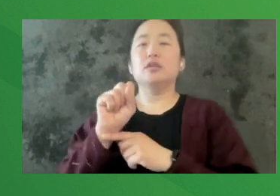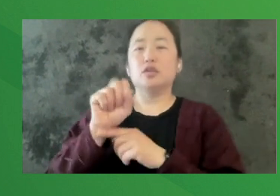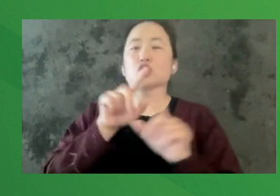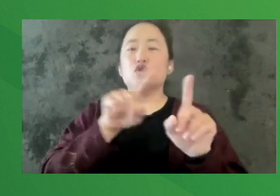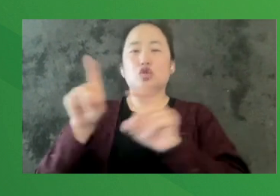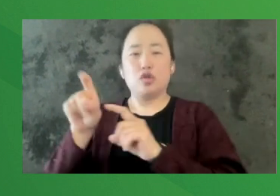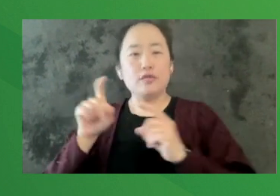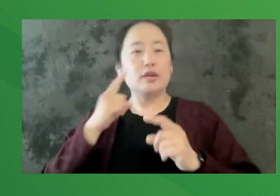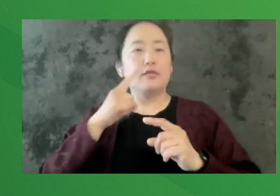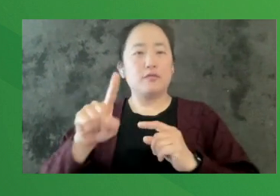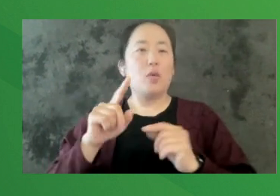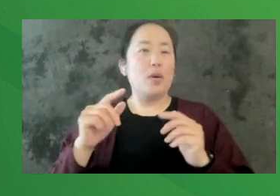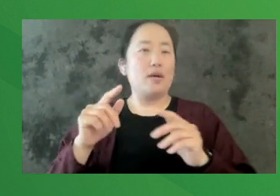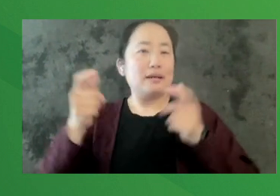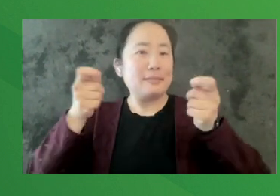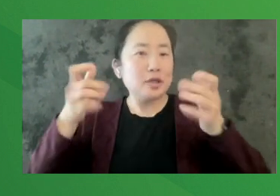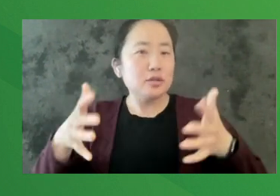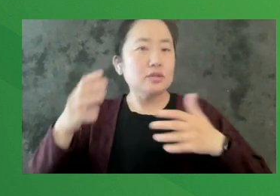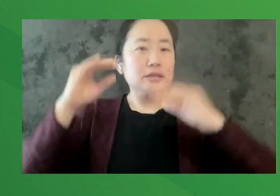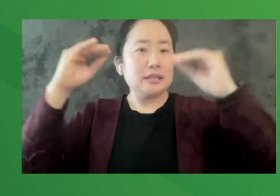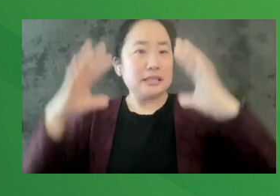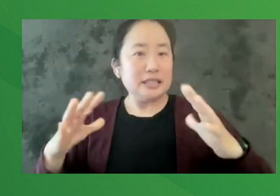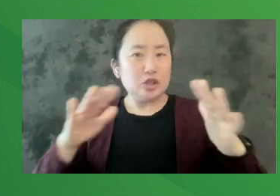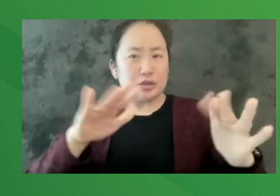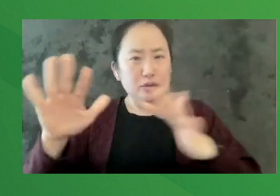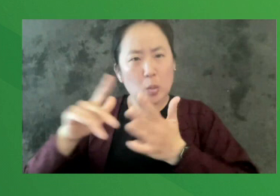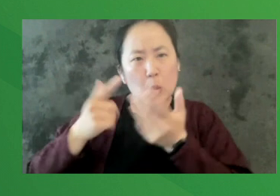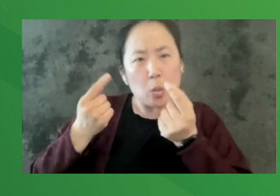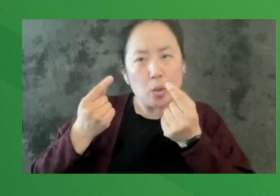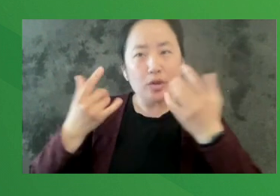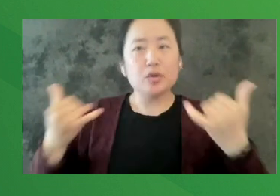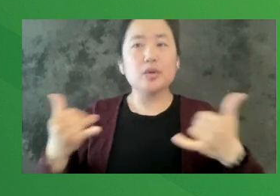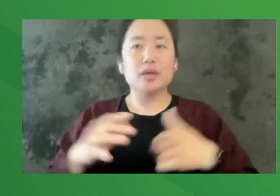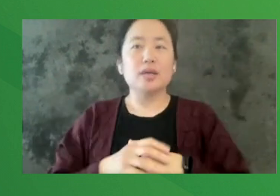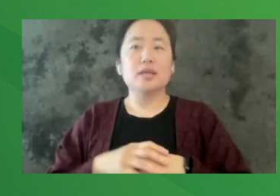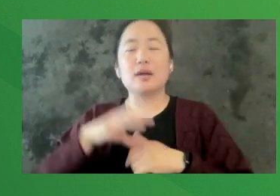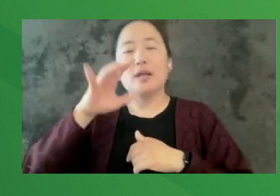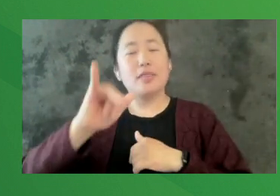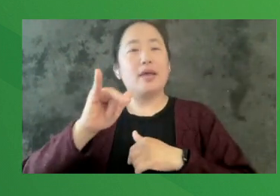are thinking and doing. And this whole analysis is on our website. You can take a deeper dive.